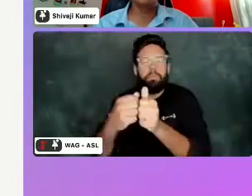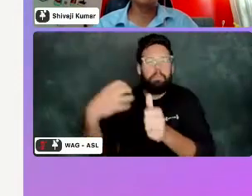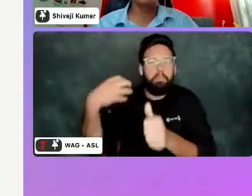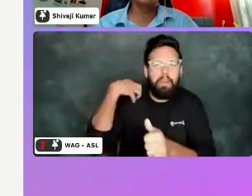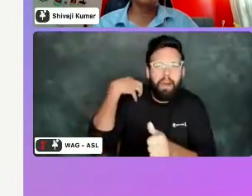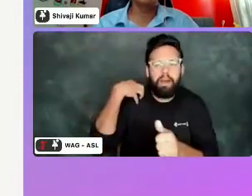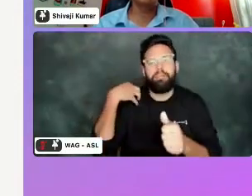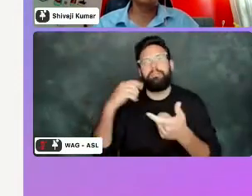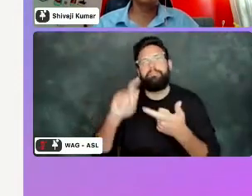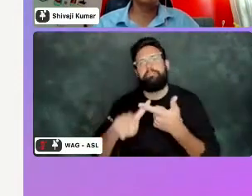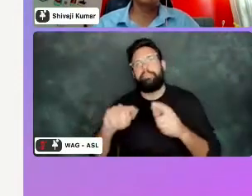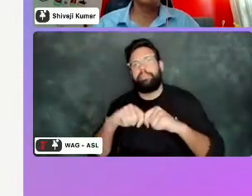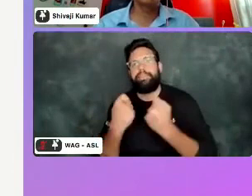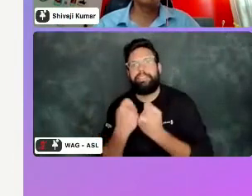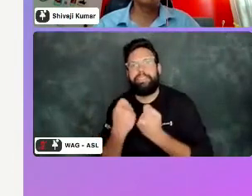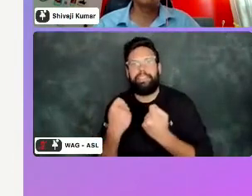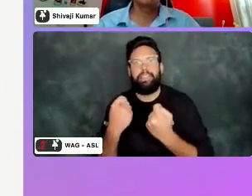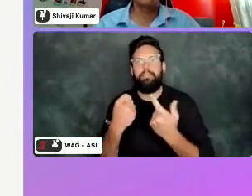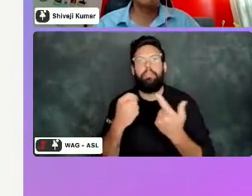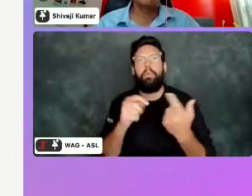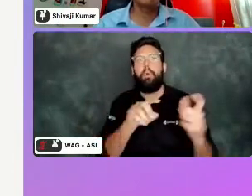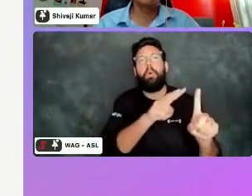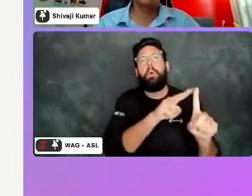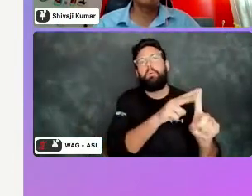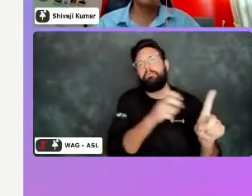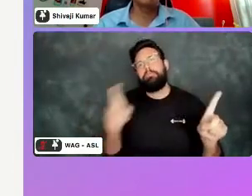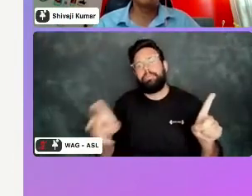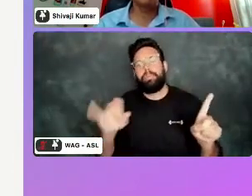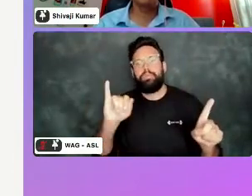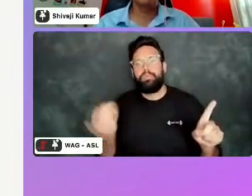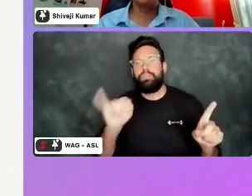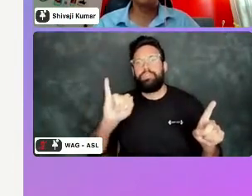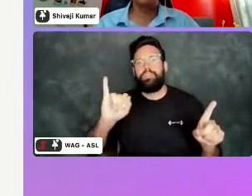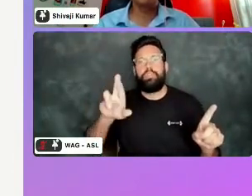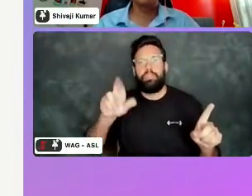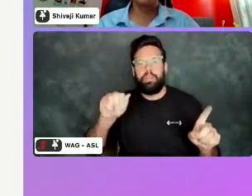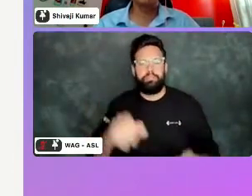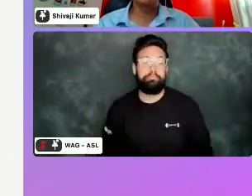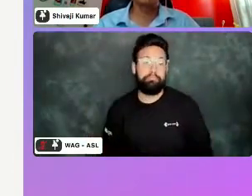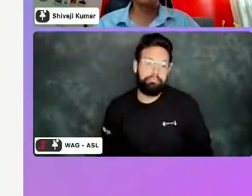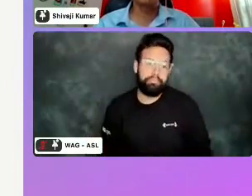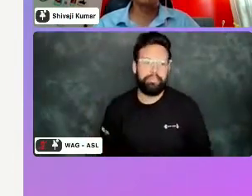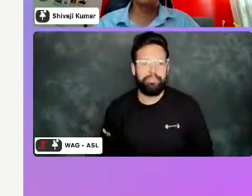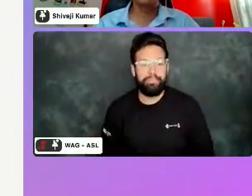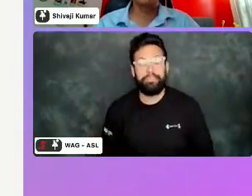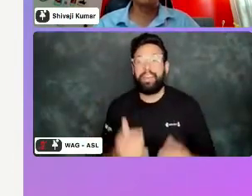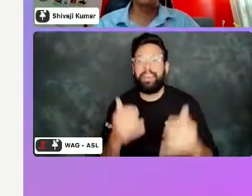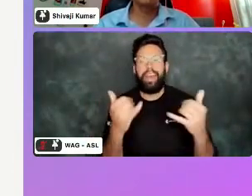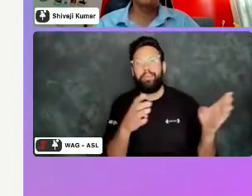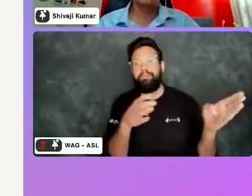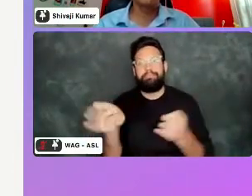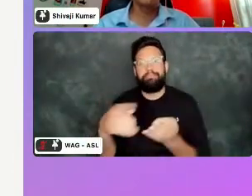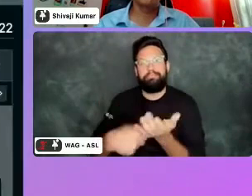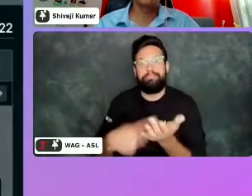or attach it to something like an Epic and Jira. But enough of that, let's get into the fun stuff. Let's fix our issues.